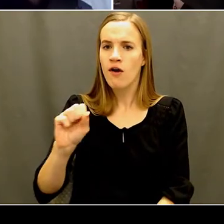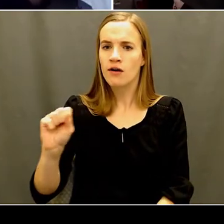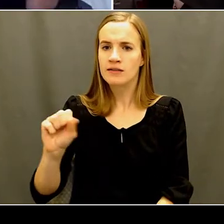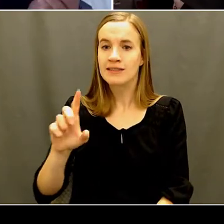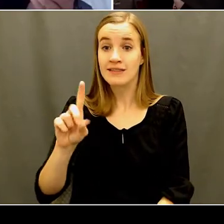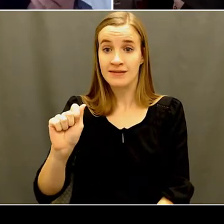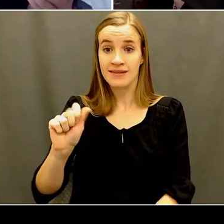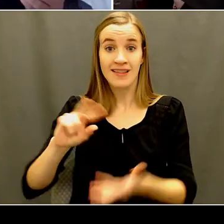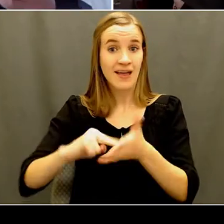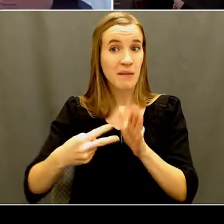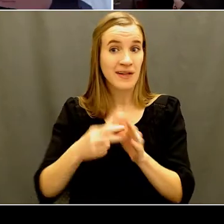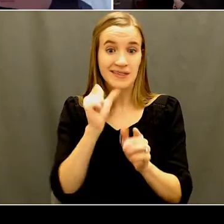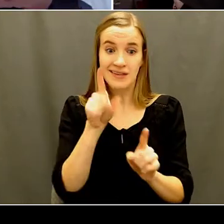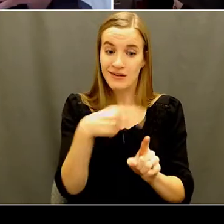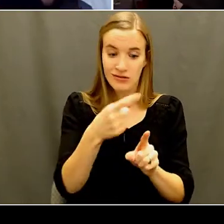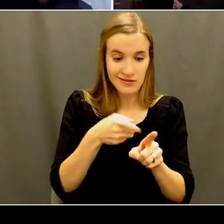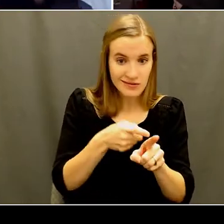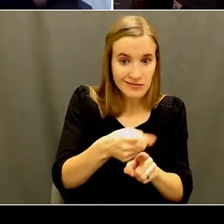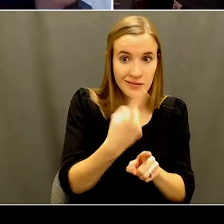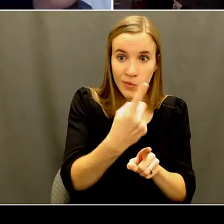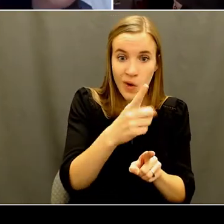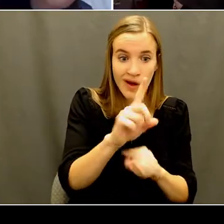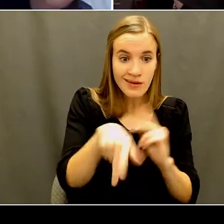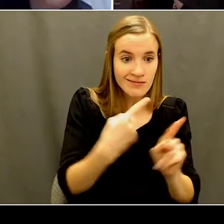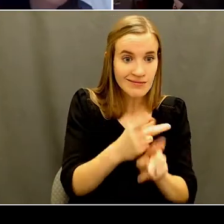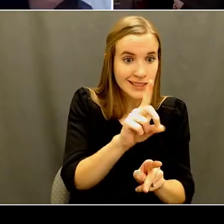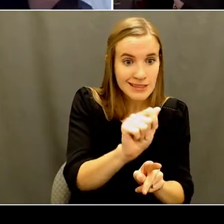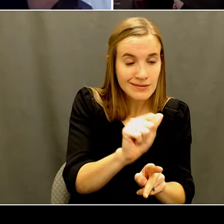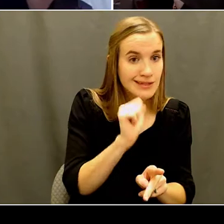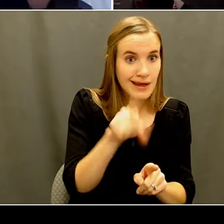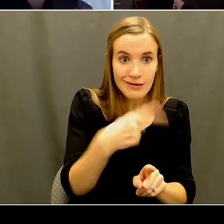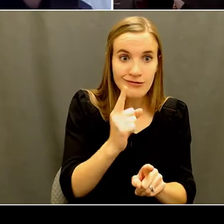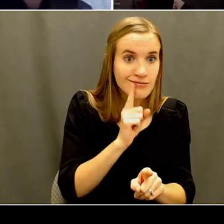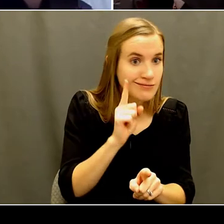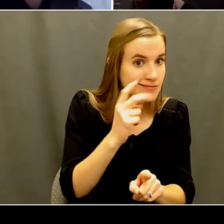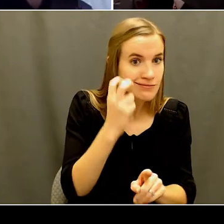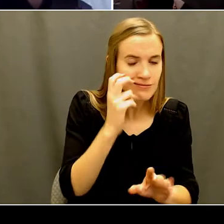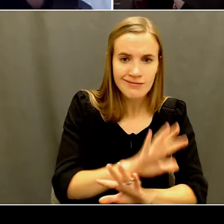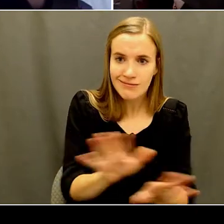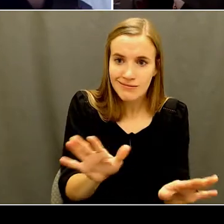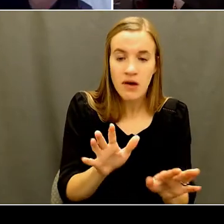component. You know, we're celebrating the 30th anniversary of the Americans